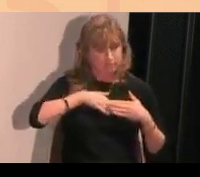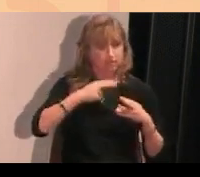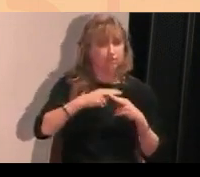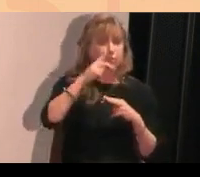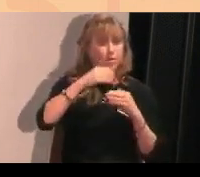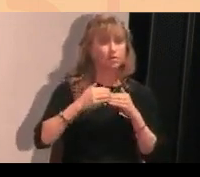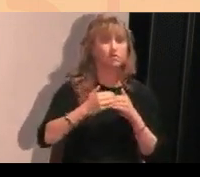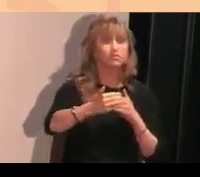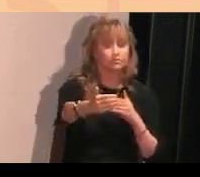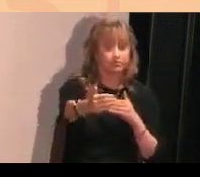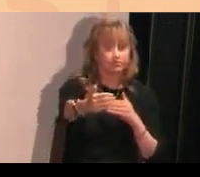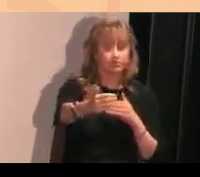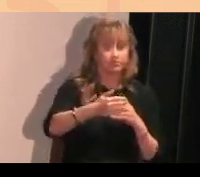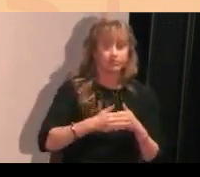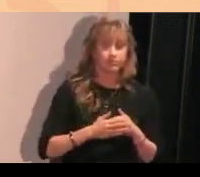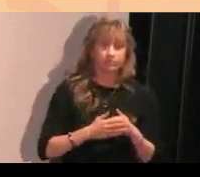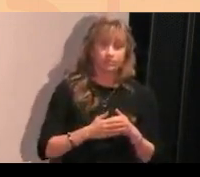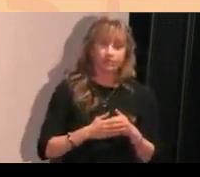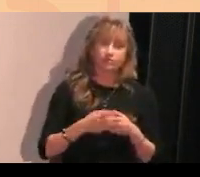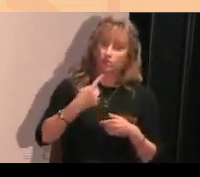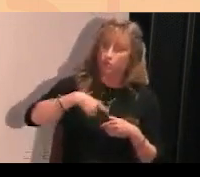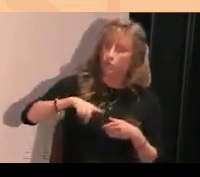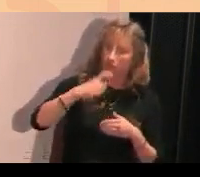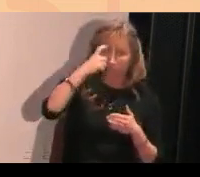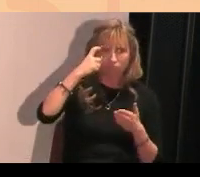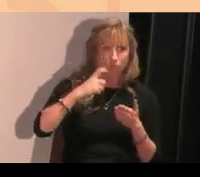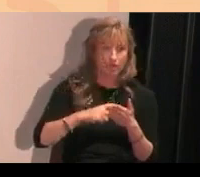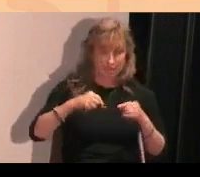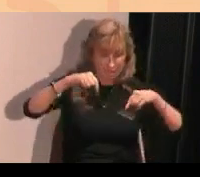and so when we recognise we're in this important moment in time